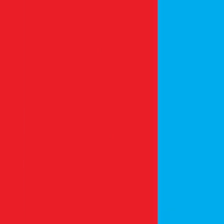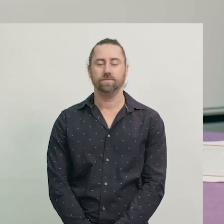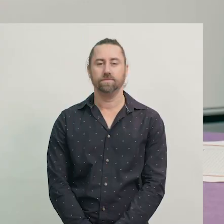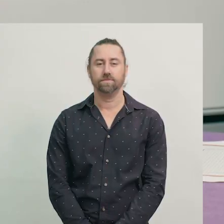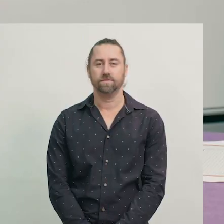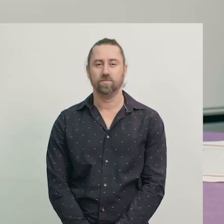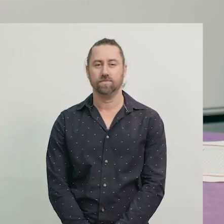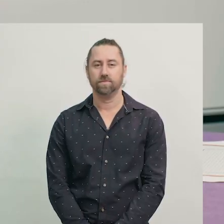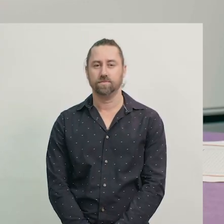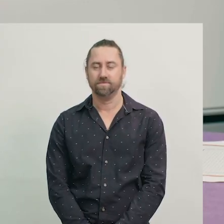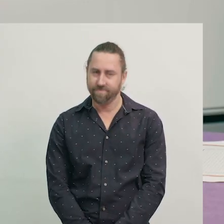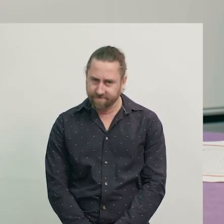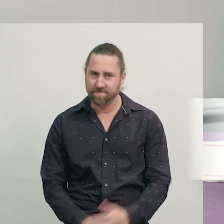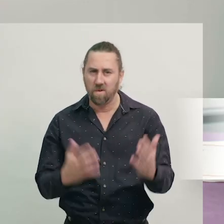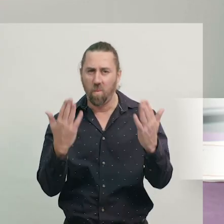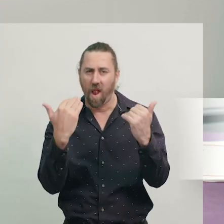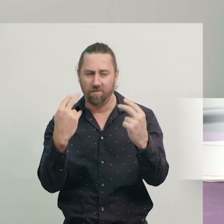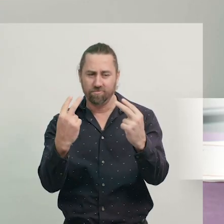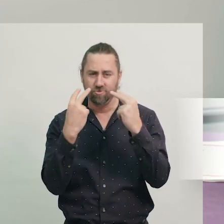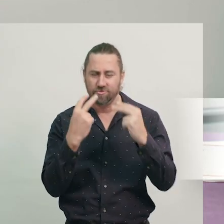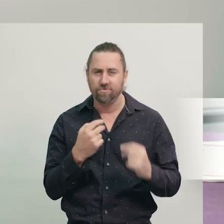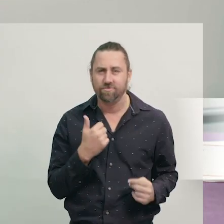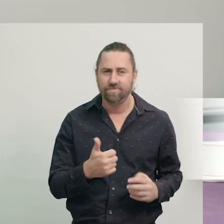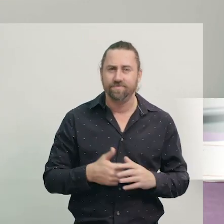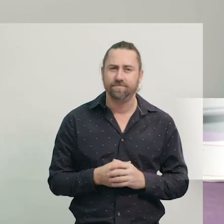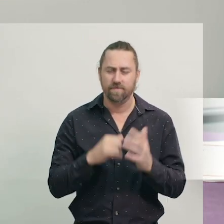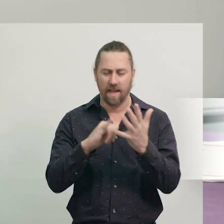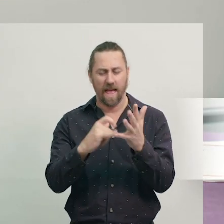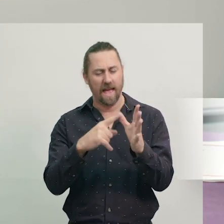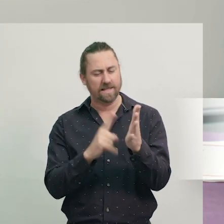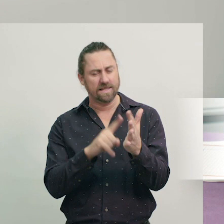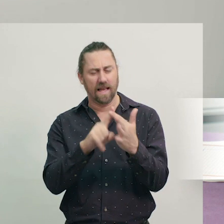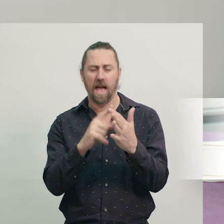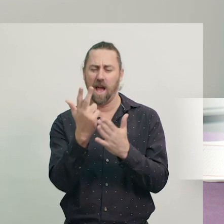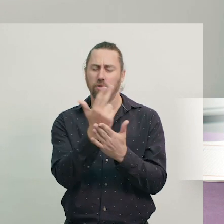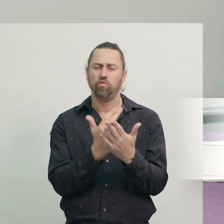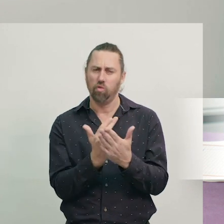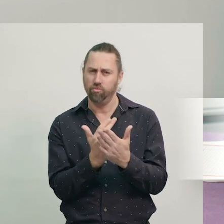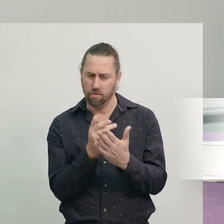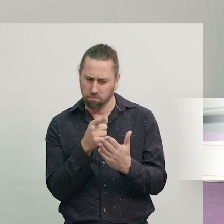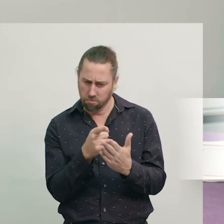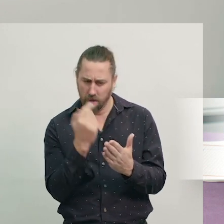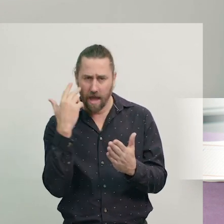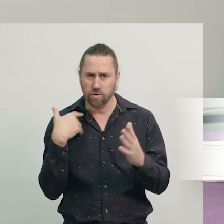Welcome, everyone. Scale drawings allow us to accurately represent spaces and details,